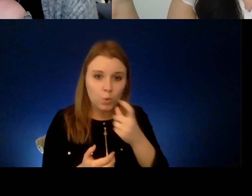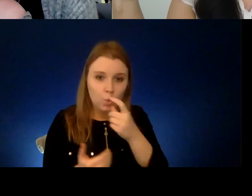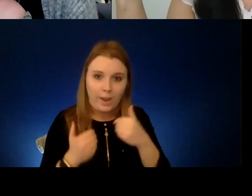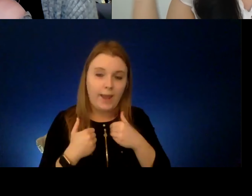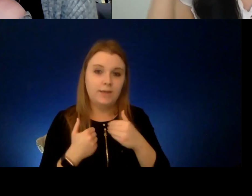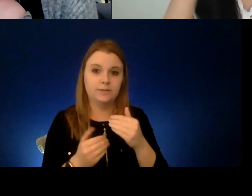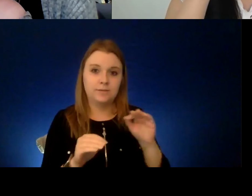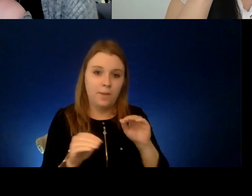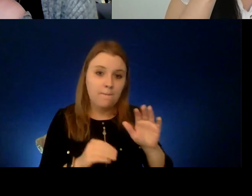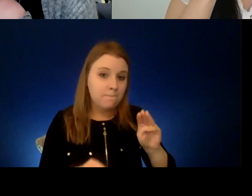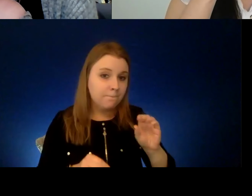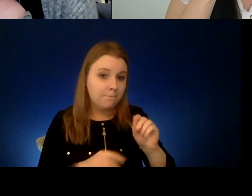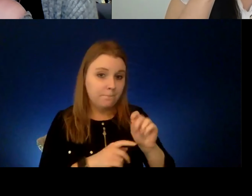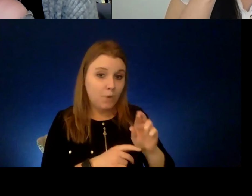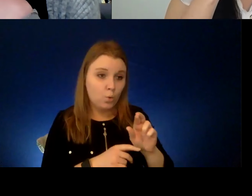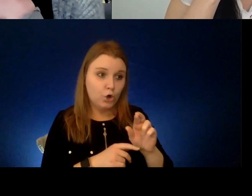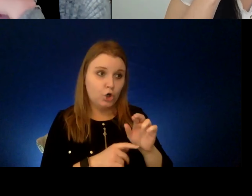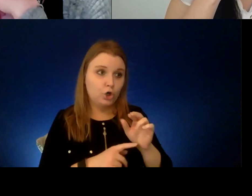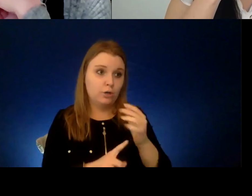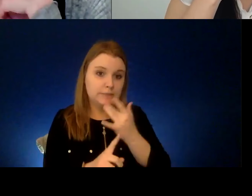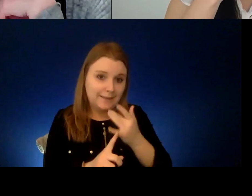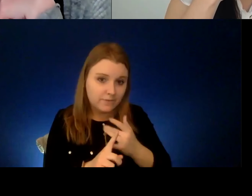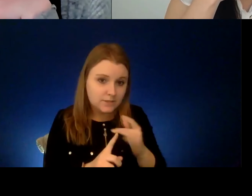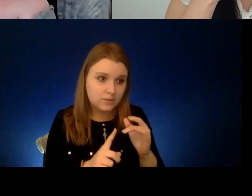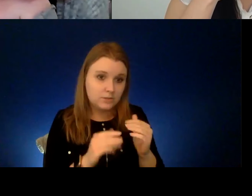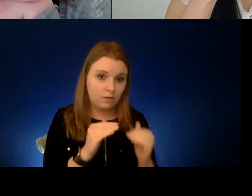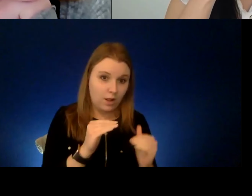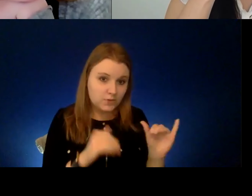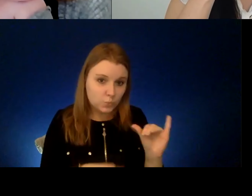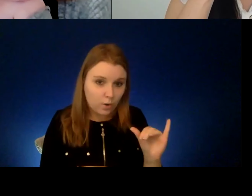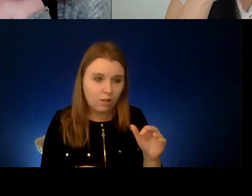I'm trying to think if we've done anything specific at Dance Place that would allude